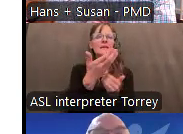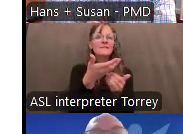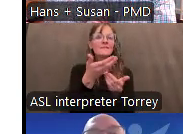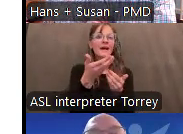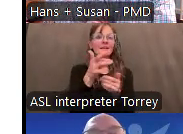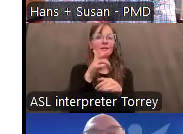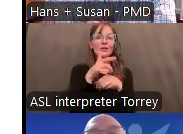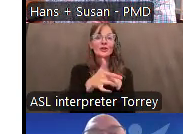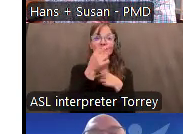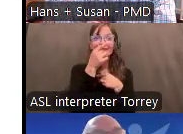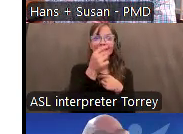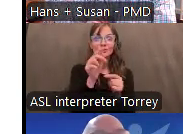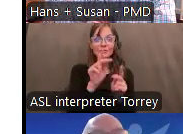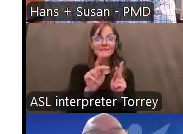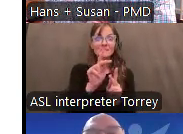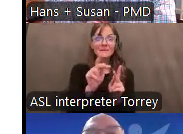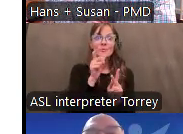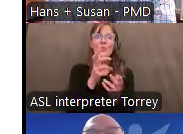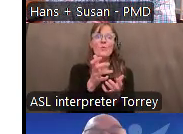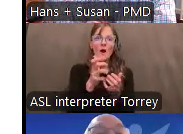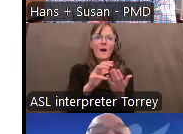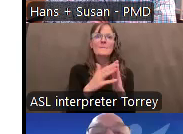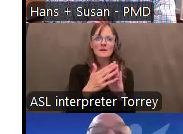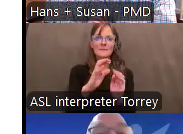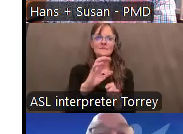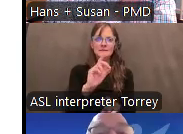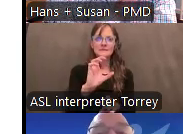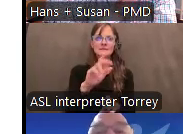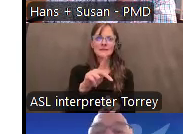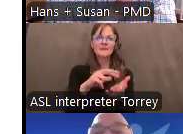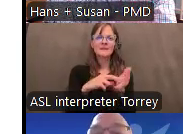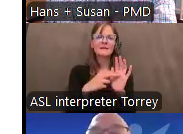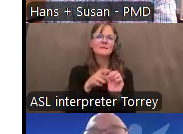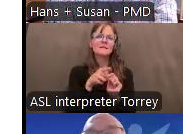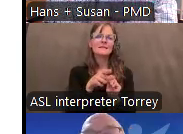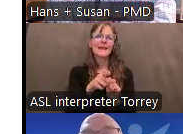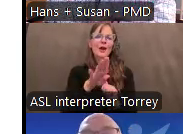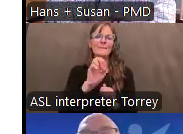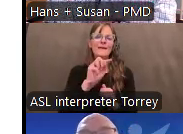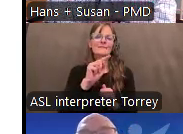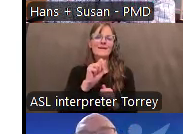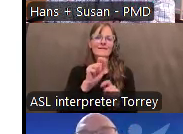to test some of these people. We had some people beta test during our gouda cheese or our semi soft launch.